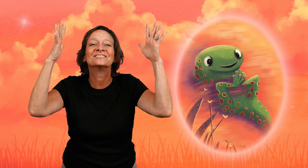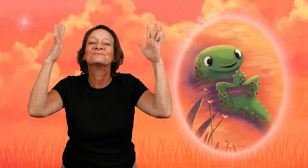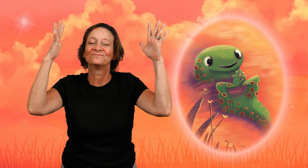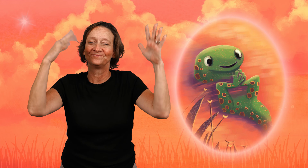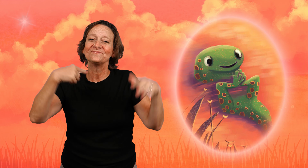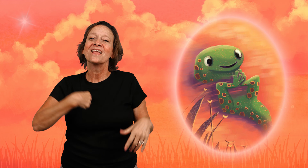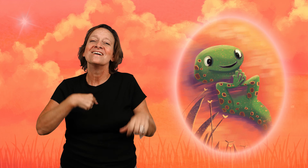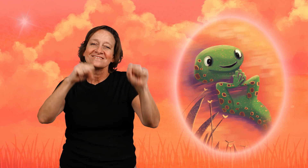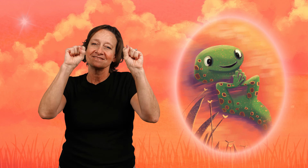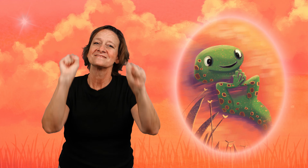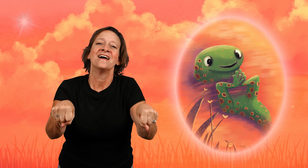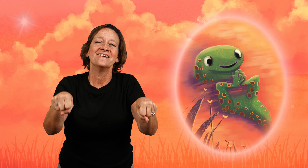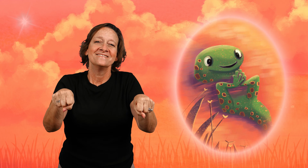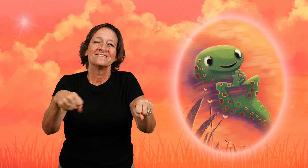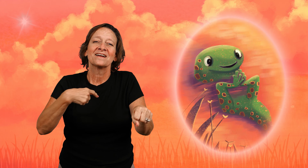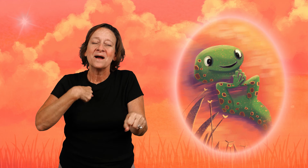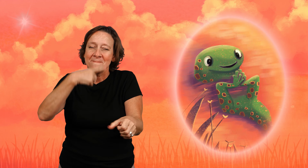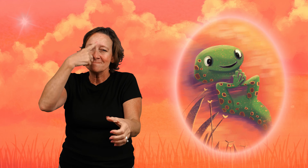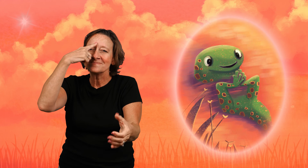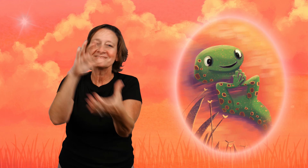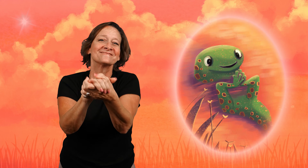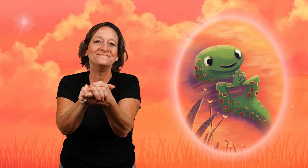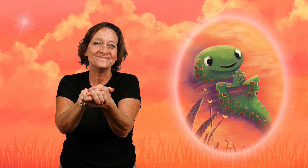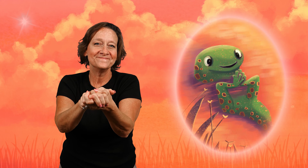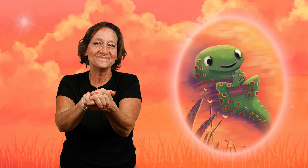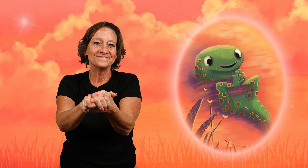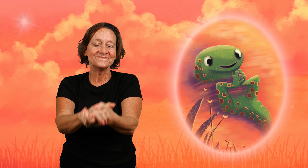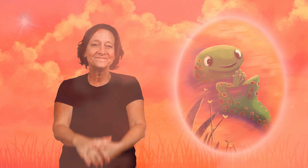“But I can! I believe.”